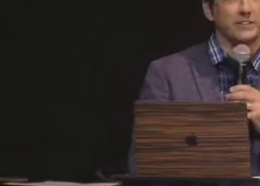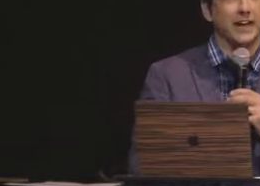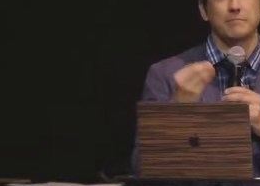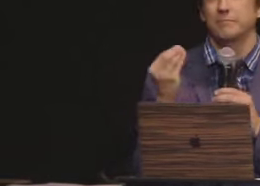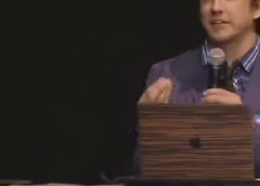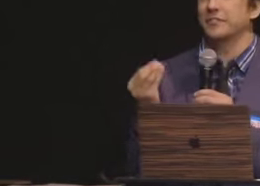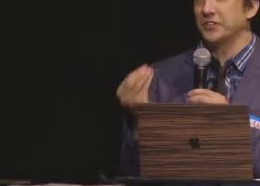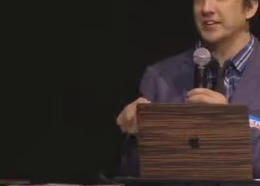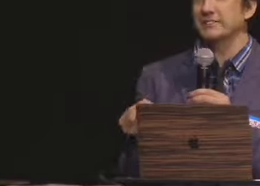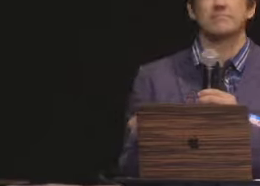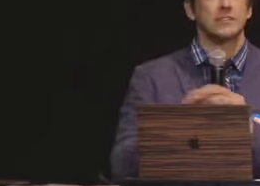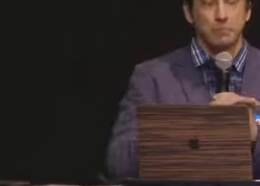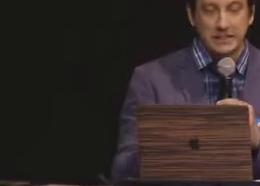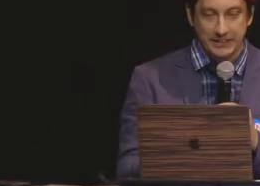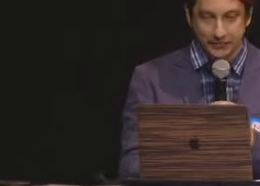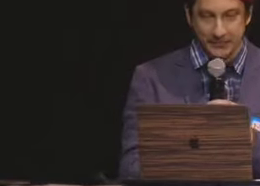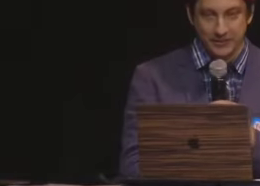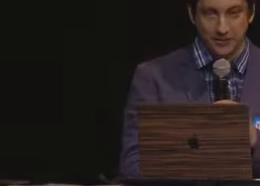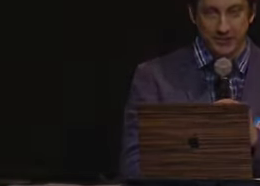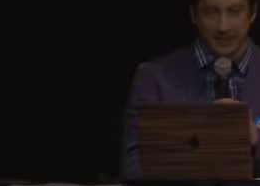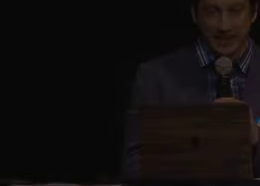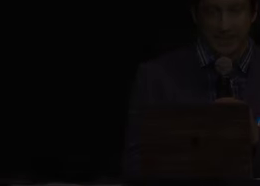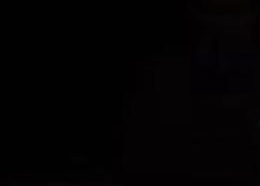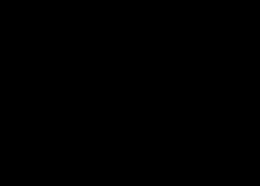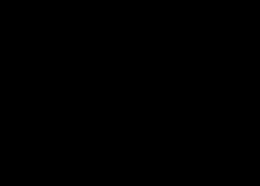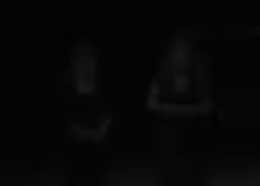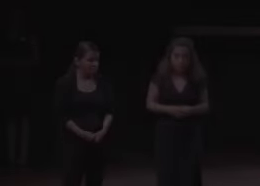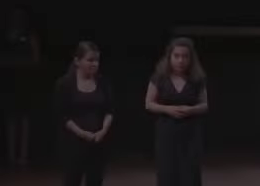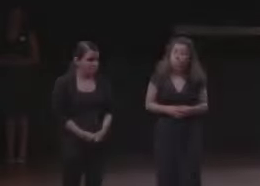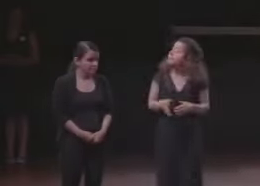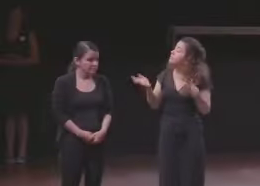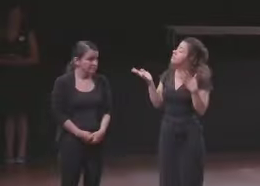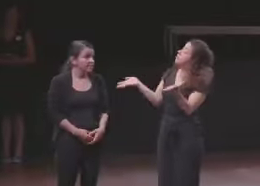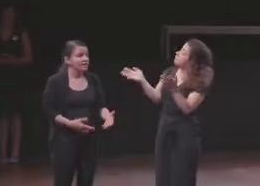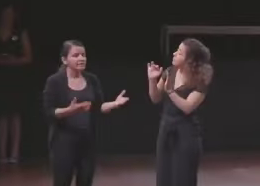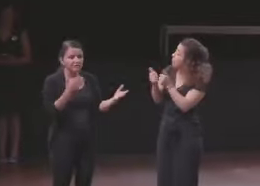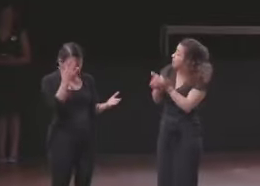the same bit of scene completely differently. [AD] Two women in an office. Open Captions are edited. So, what can I do for you? - I know, I missed